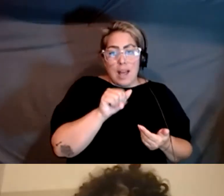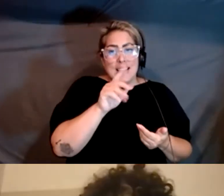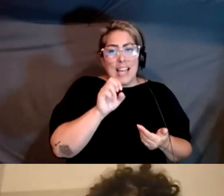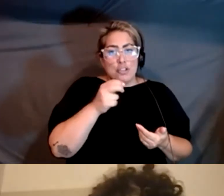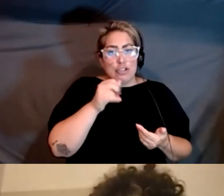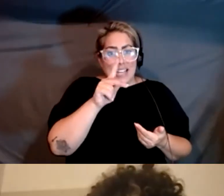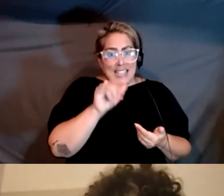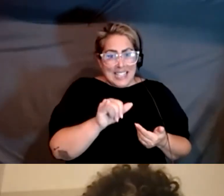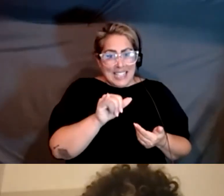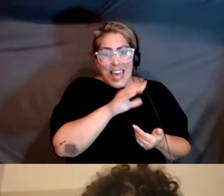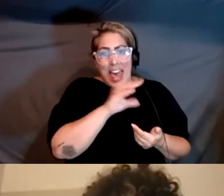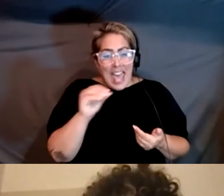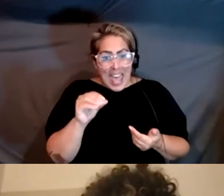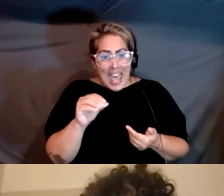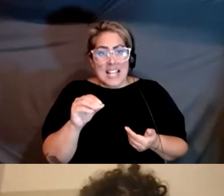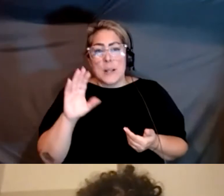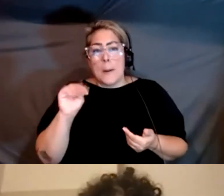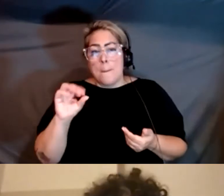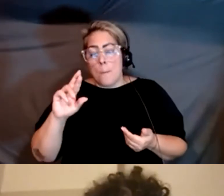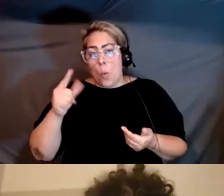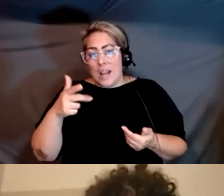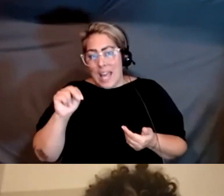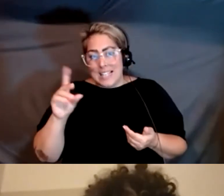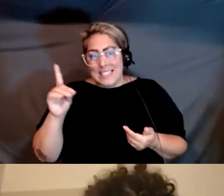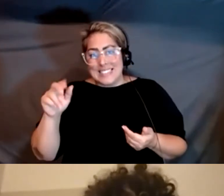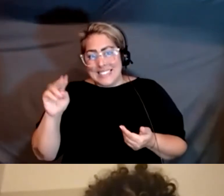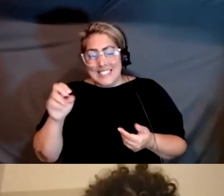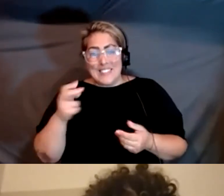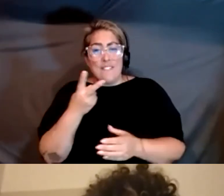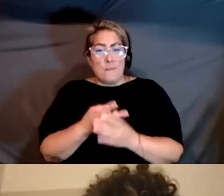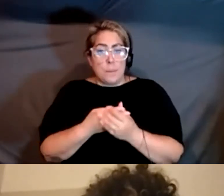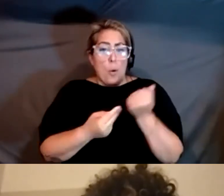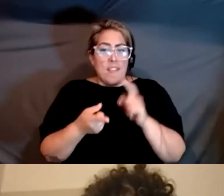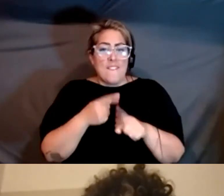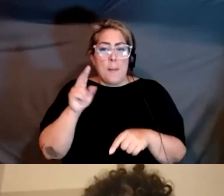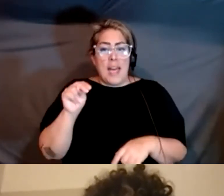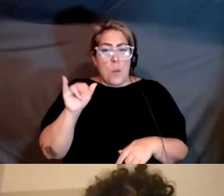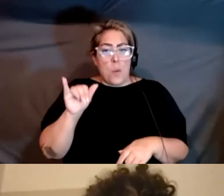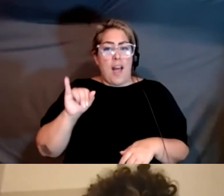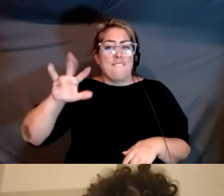New York Independent Venue Association to share their experiences and perspectives on opening